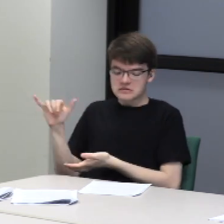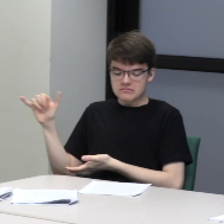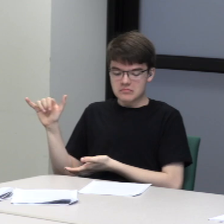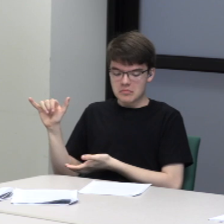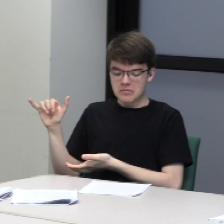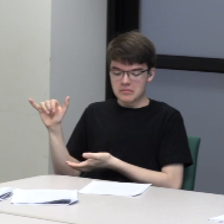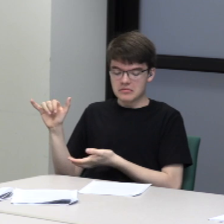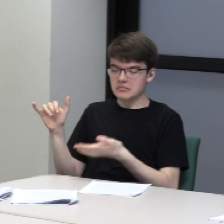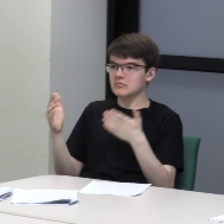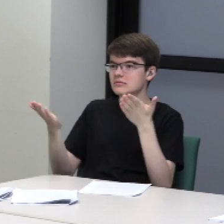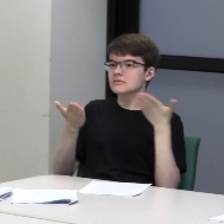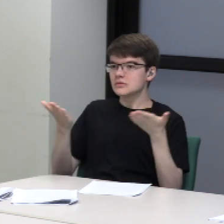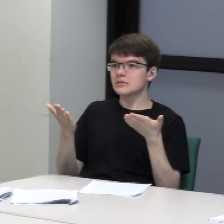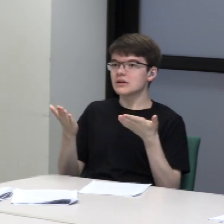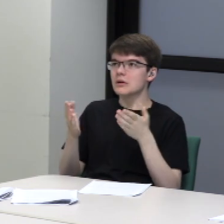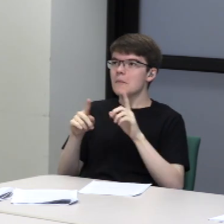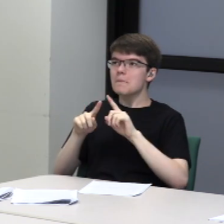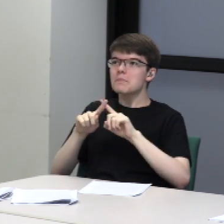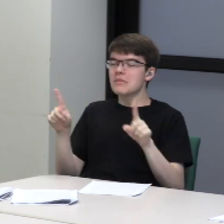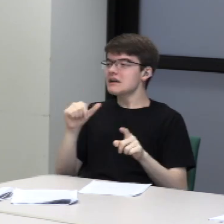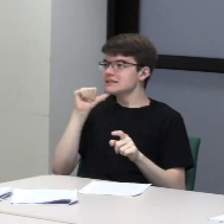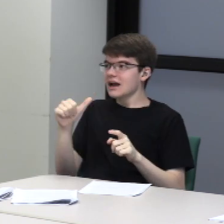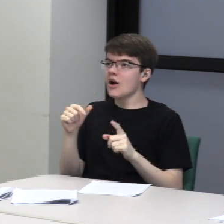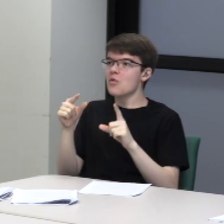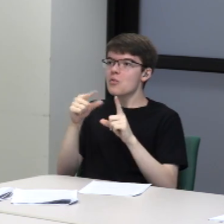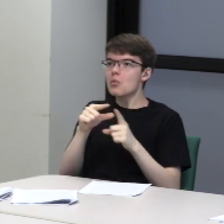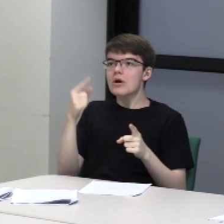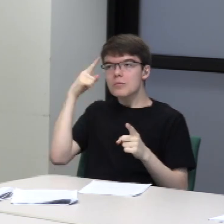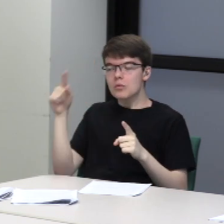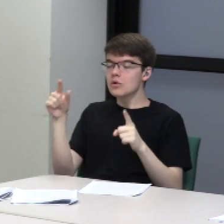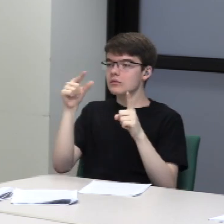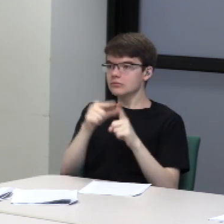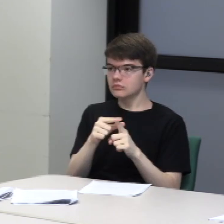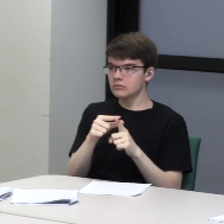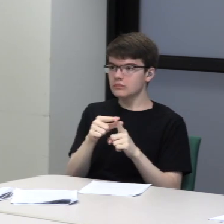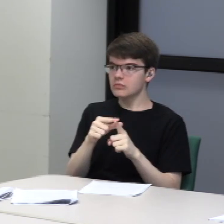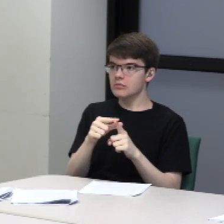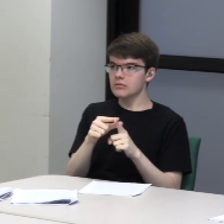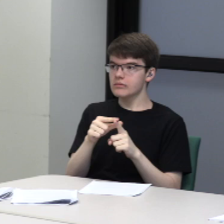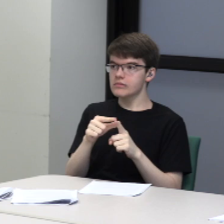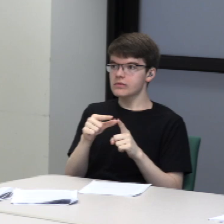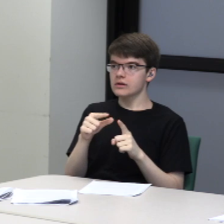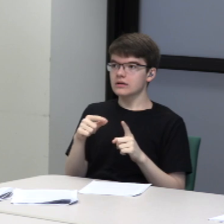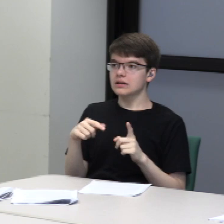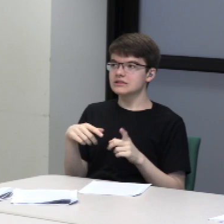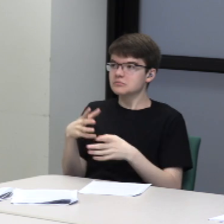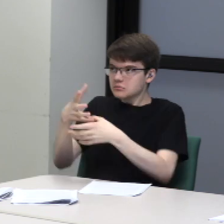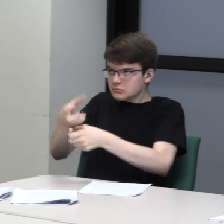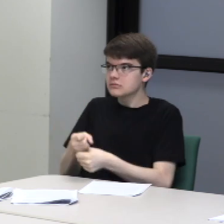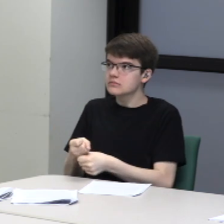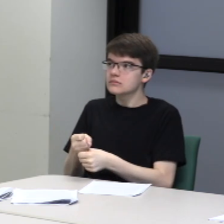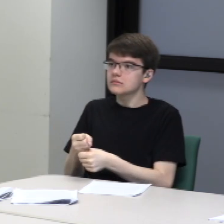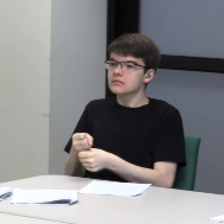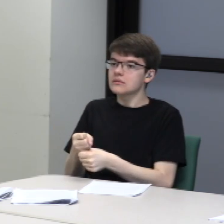C-print is similar to that, but it is not a word-for-word transcription.